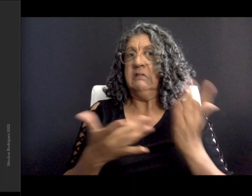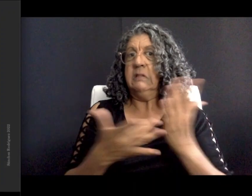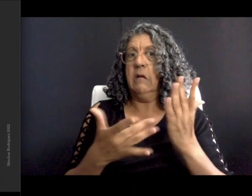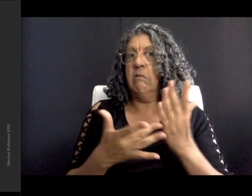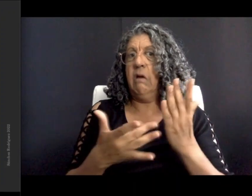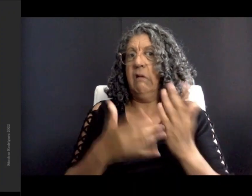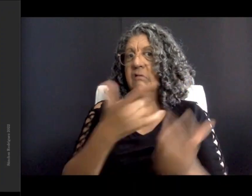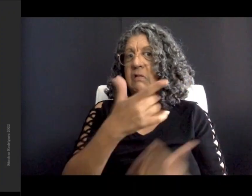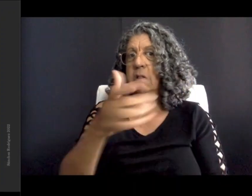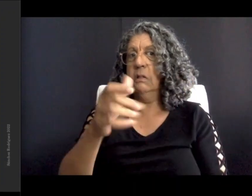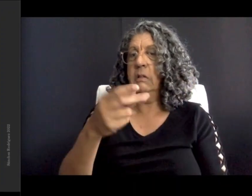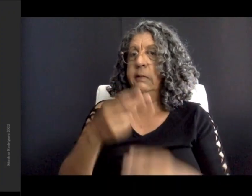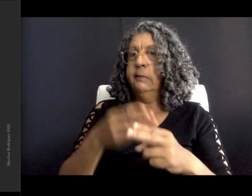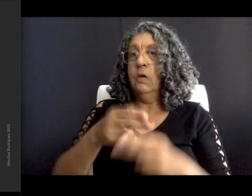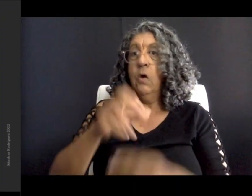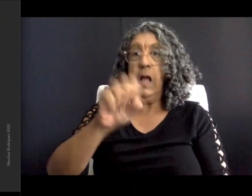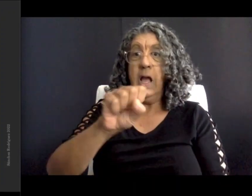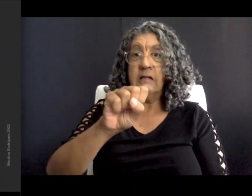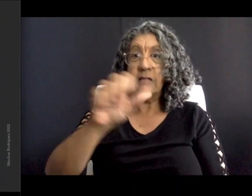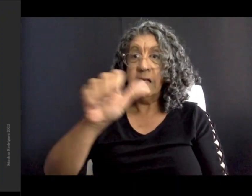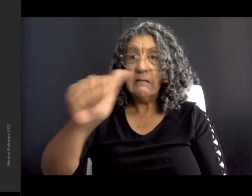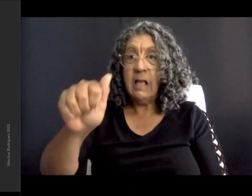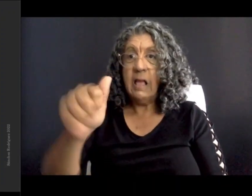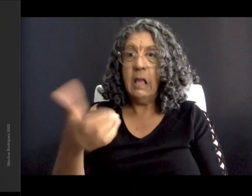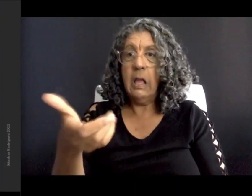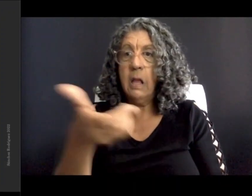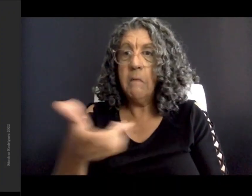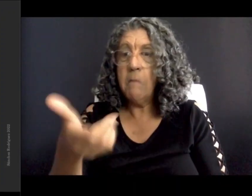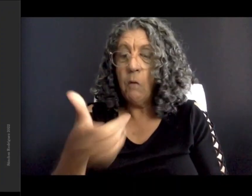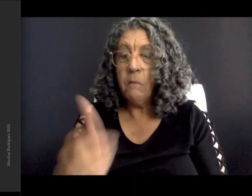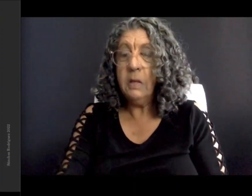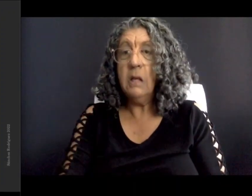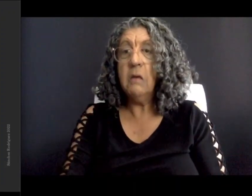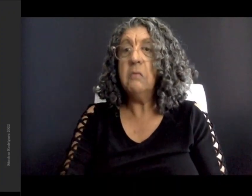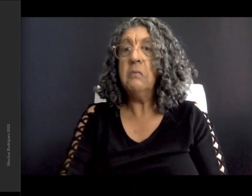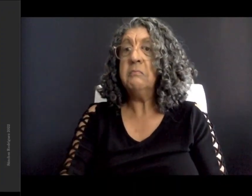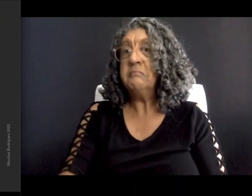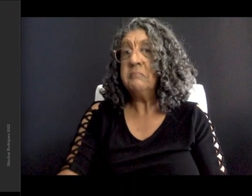Social Security has new technology which is a mobile app.